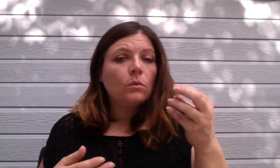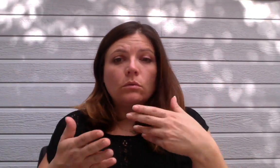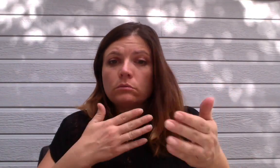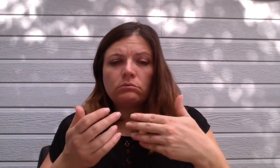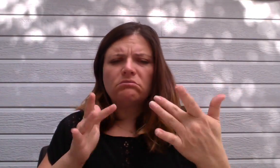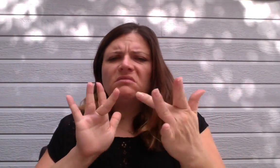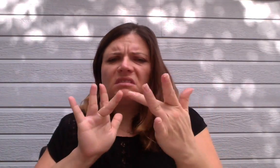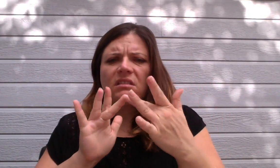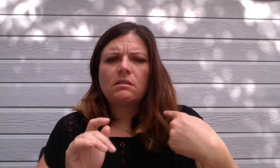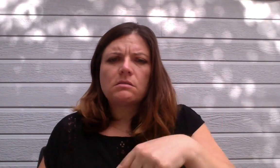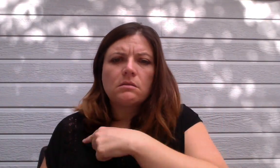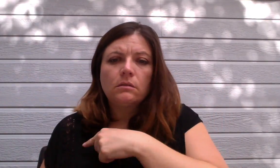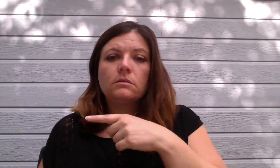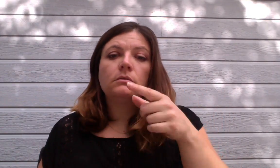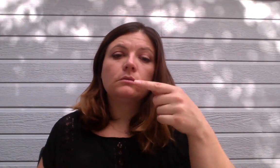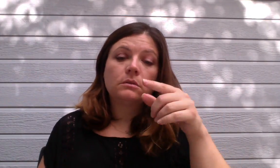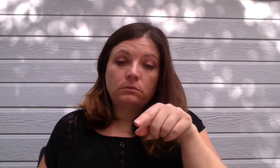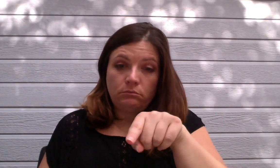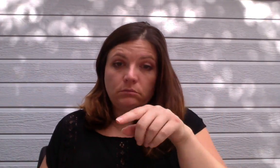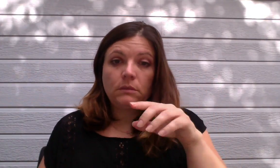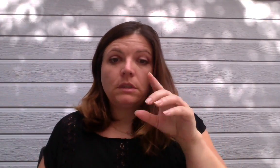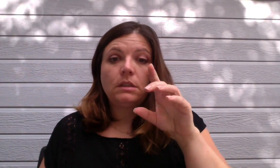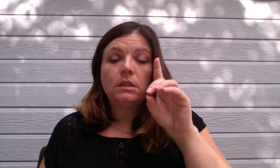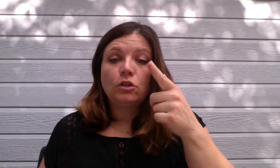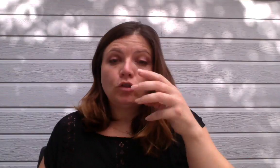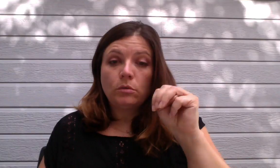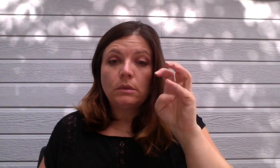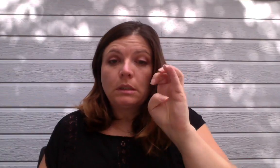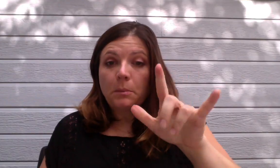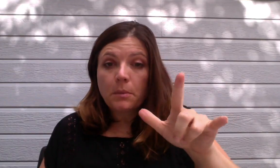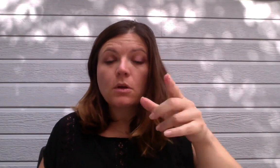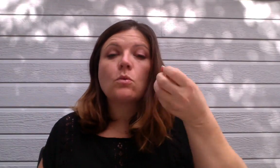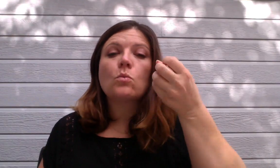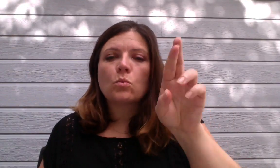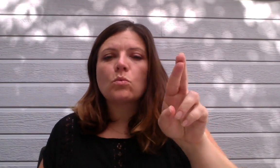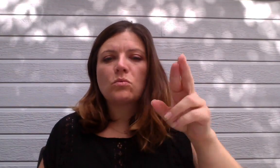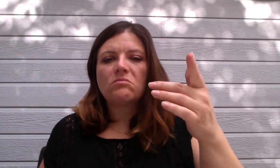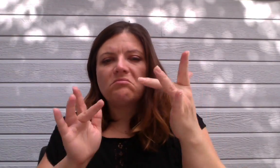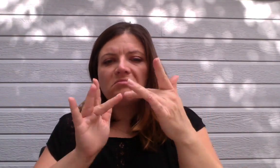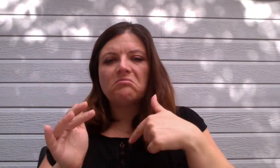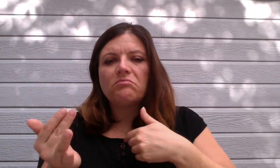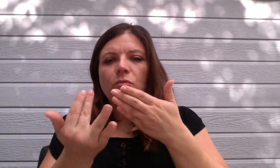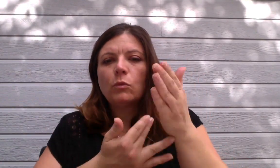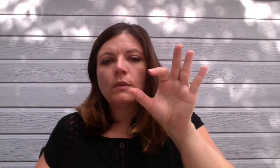dgmofnv@gmail.com or send me Facebook message.